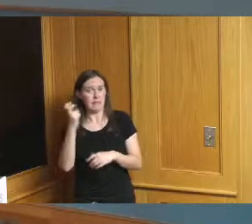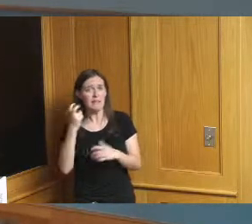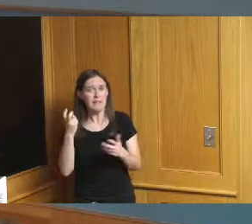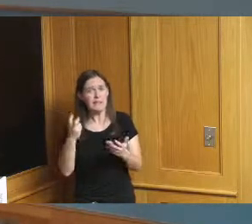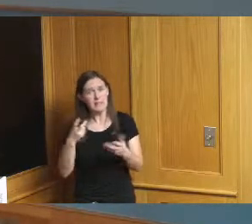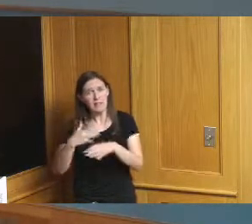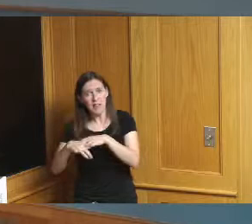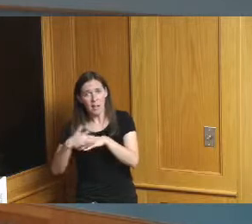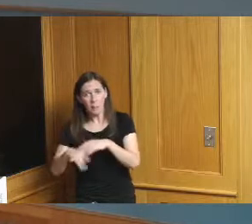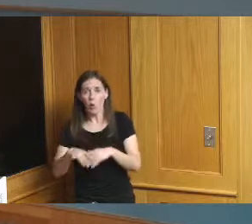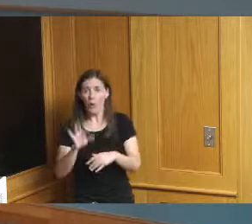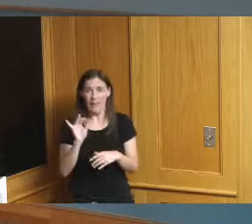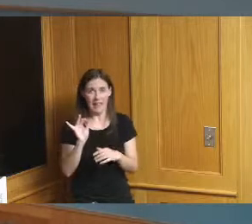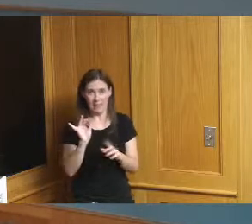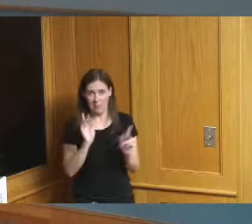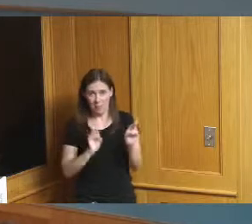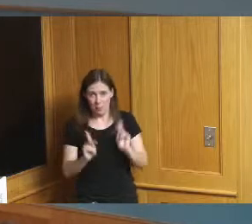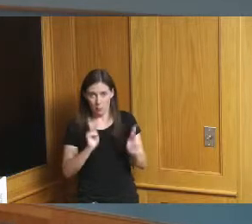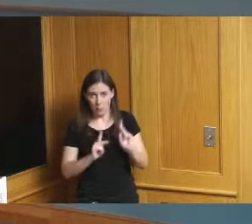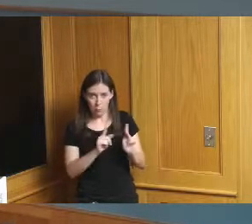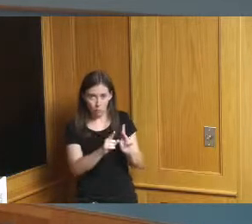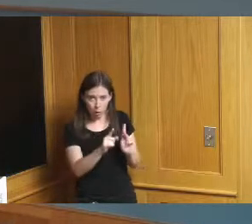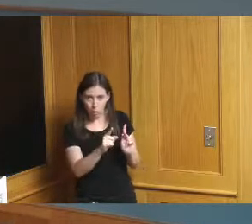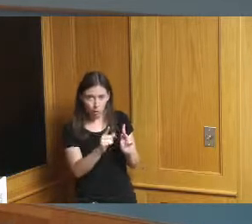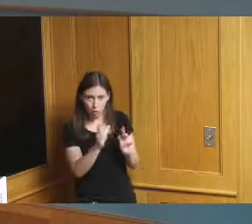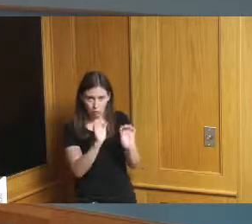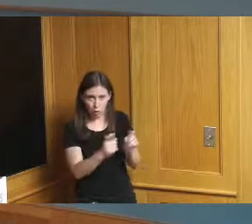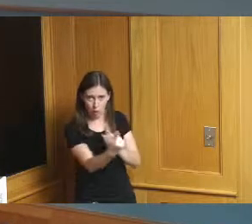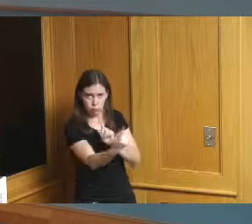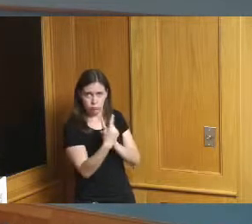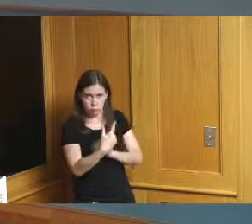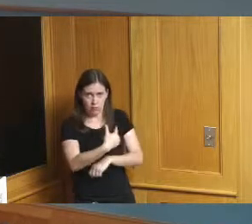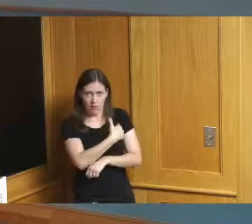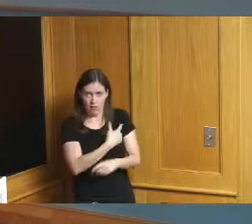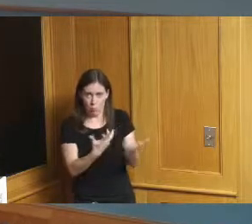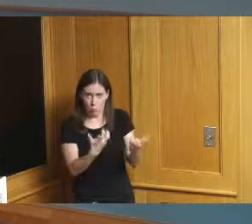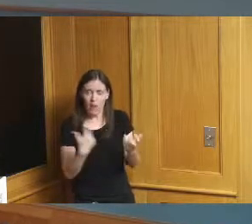there waiting for information opportunities so our team is out there trying to share information